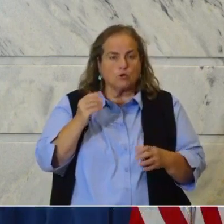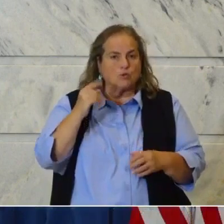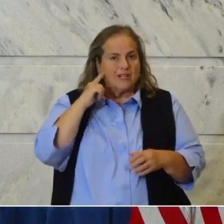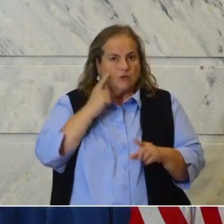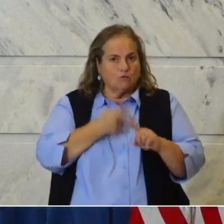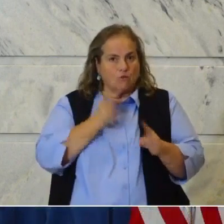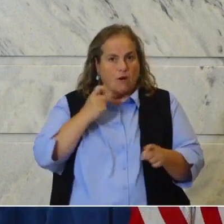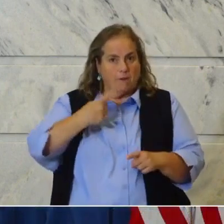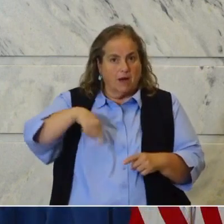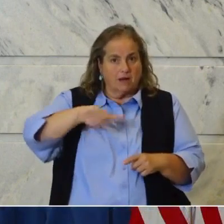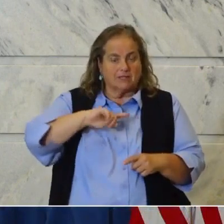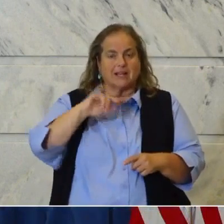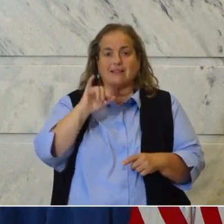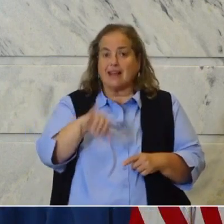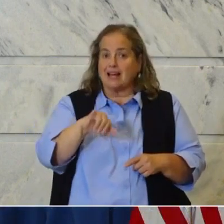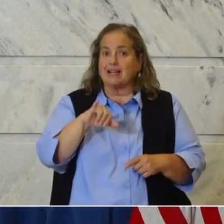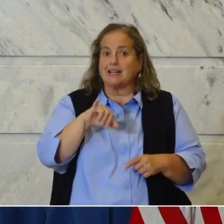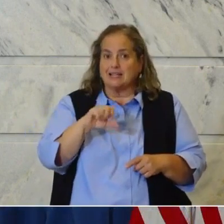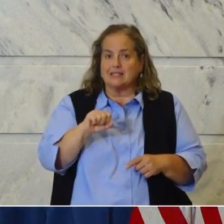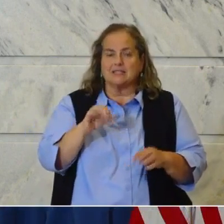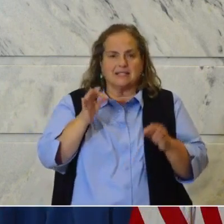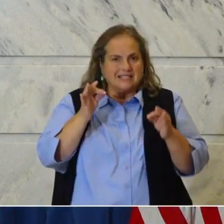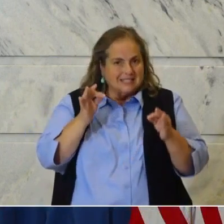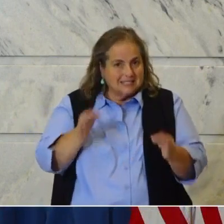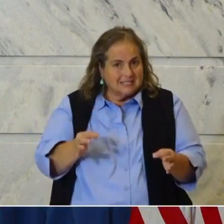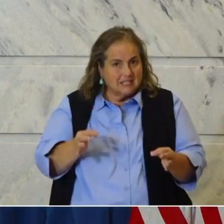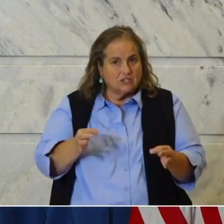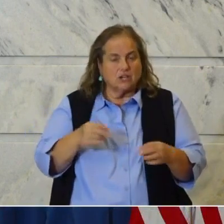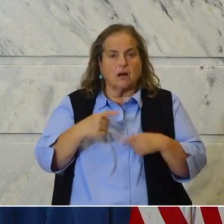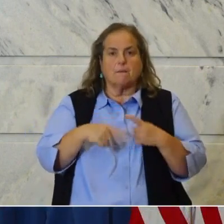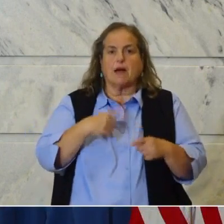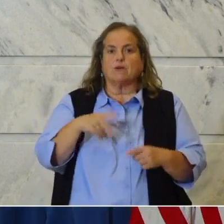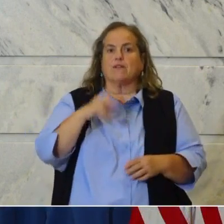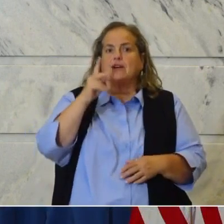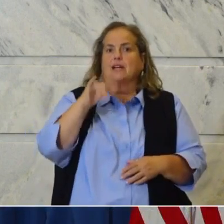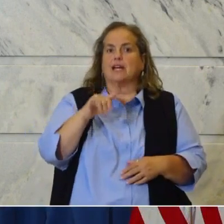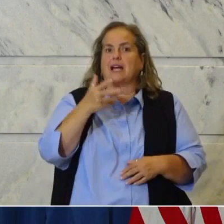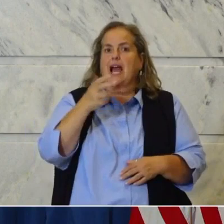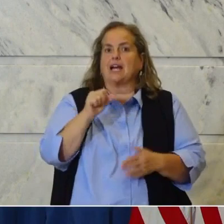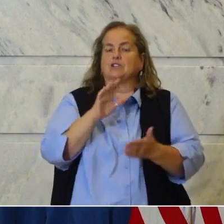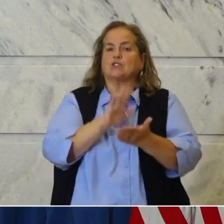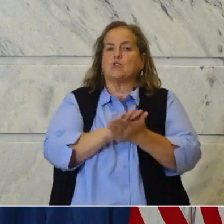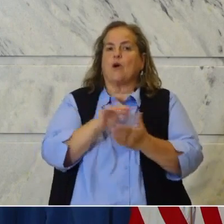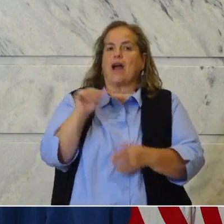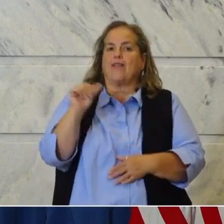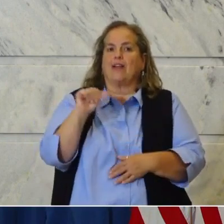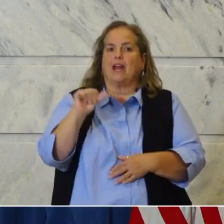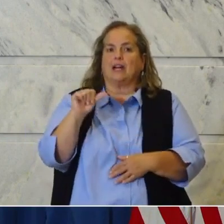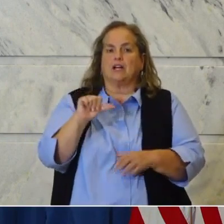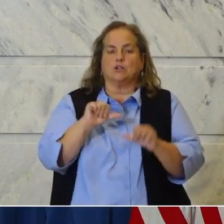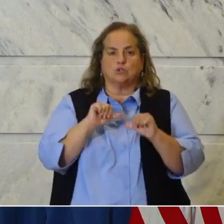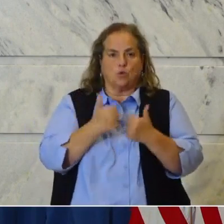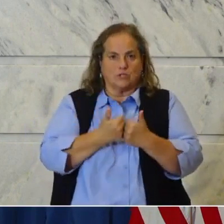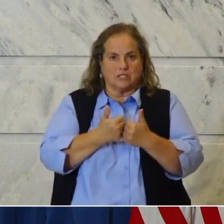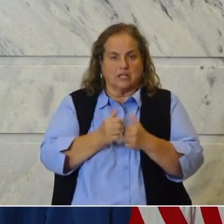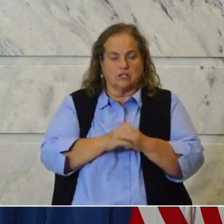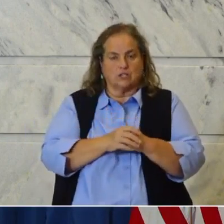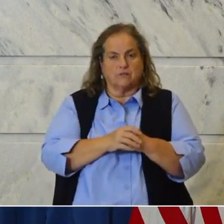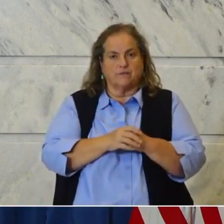song, and that's the decision by the Kentucky High School Athletic Association. And let me start.